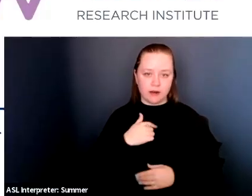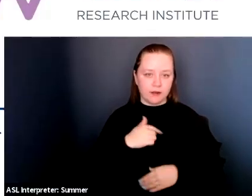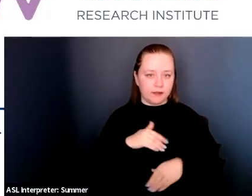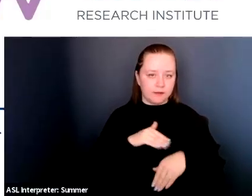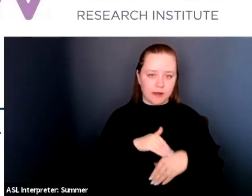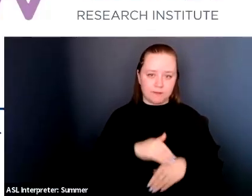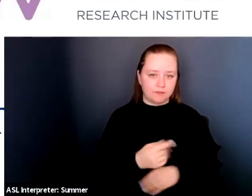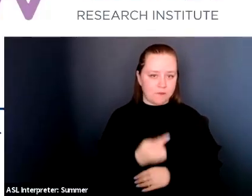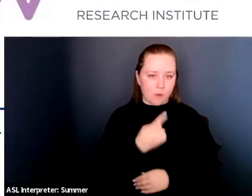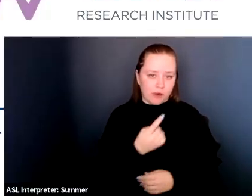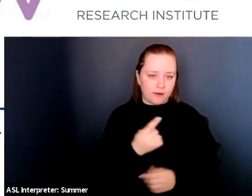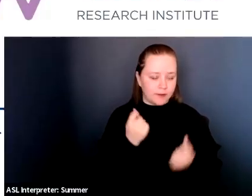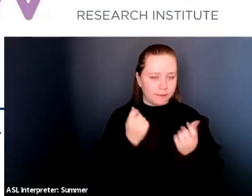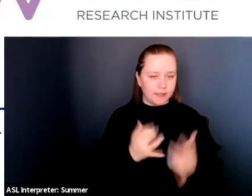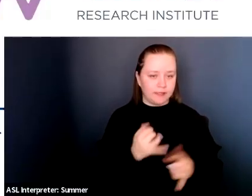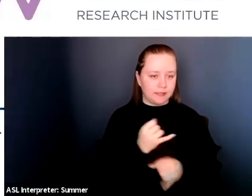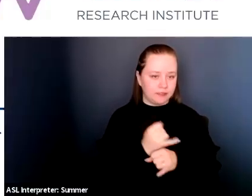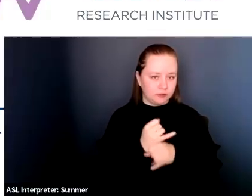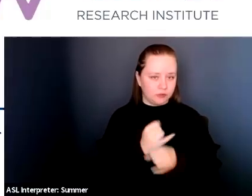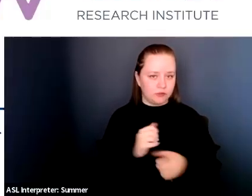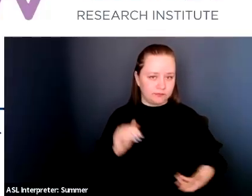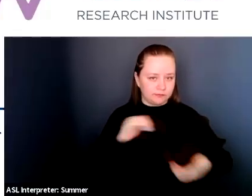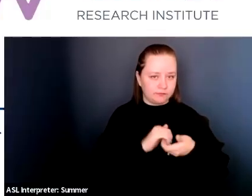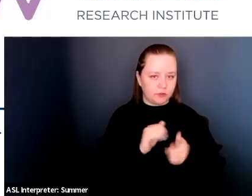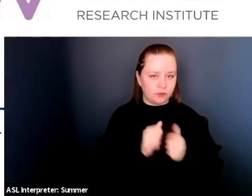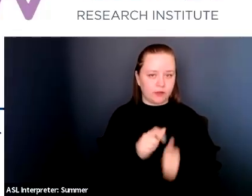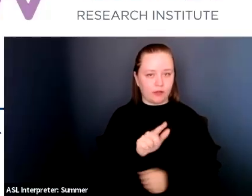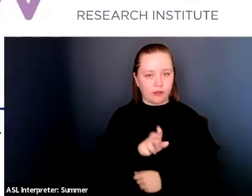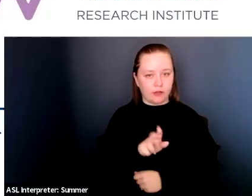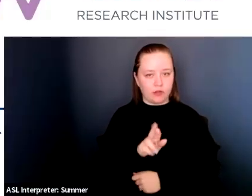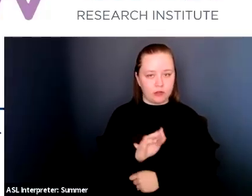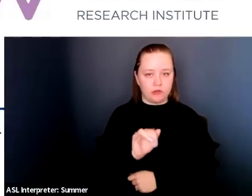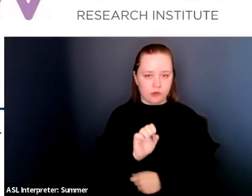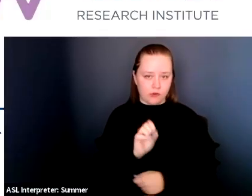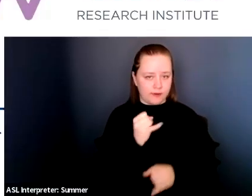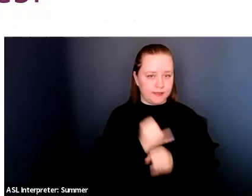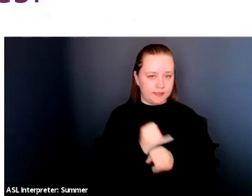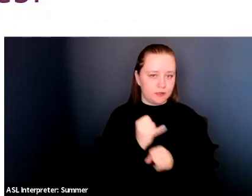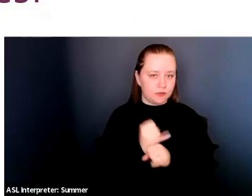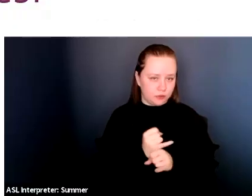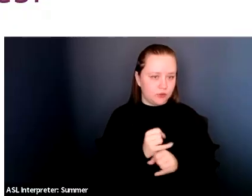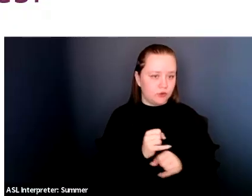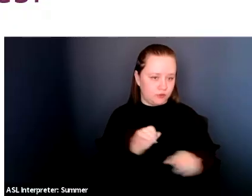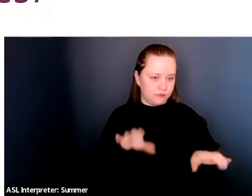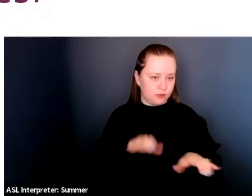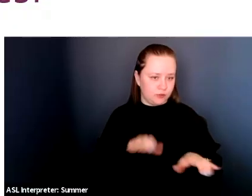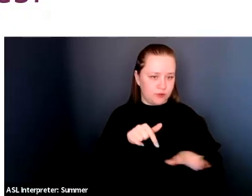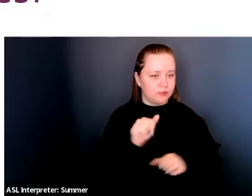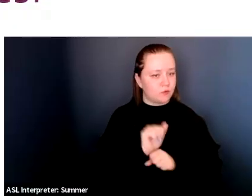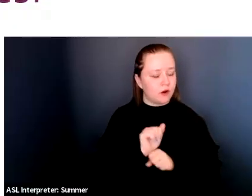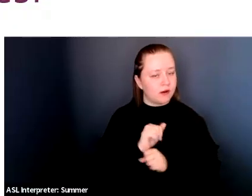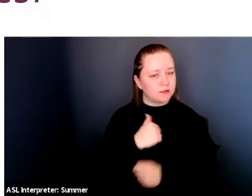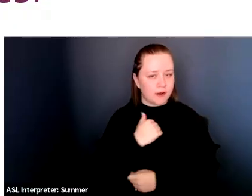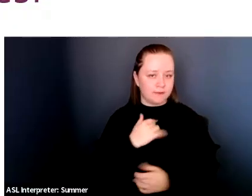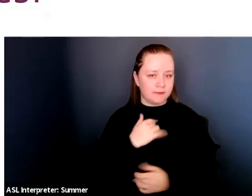the Lurie institute to do this work, so I'm excited. So I want to get started.